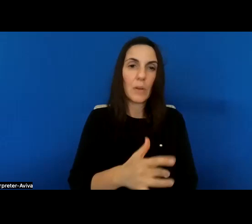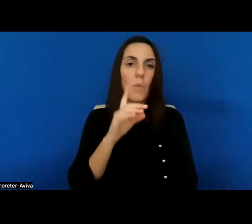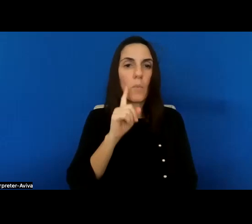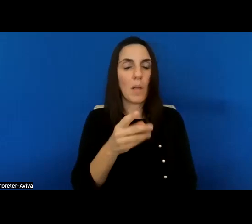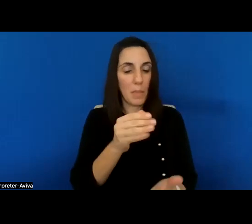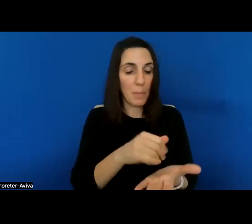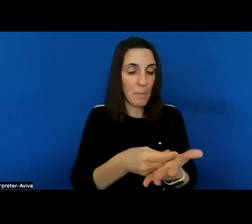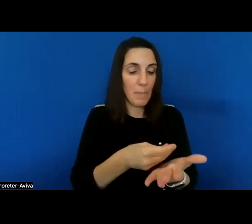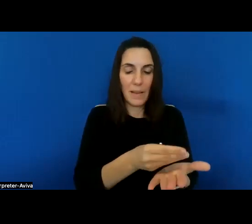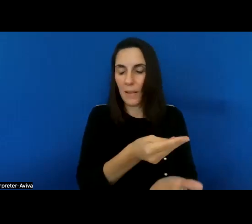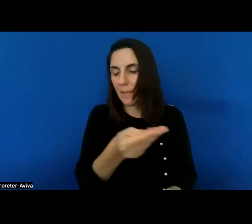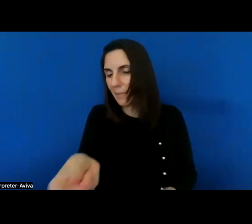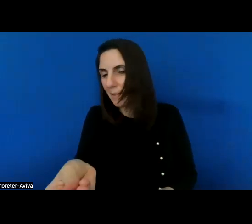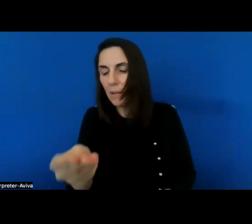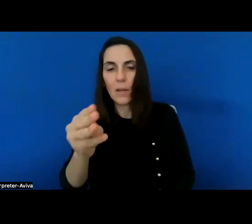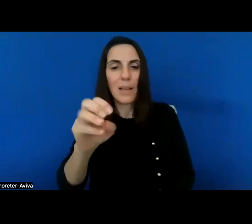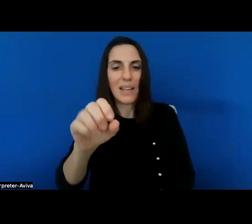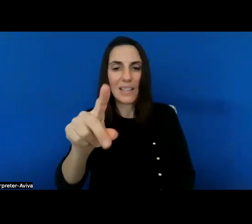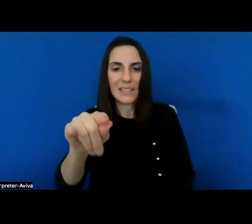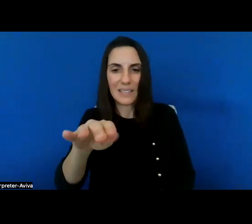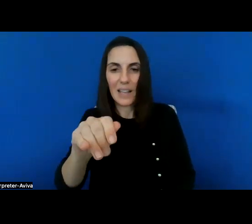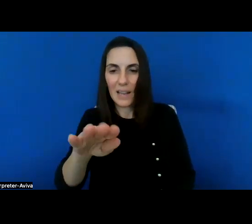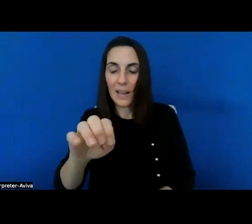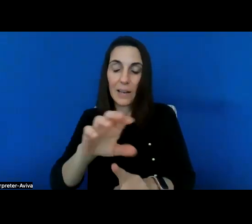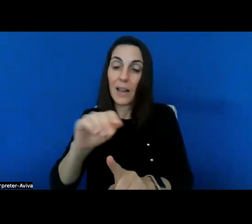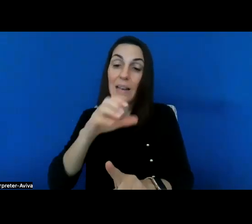11:37:11 Their state may be subject to Medicaid recovery. If 55 are folded.